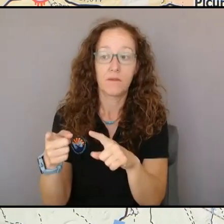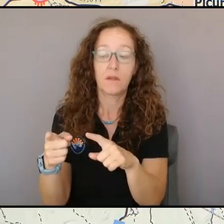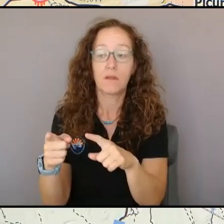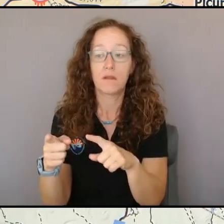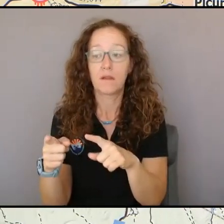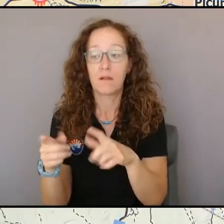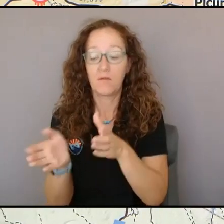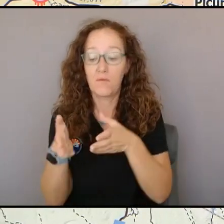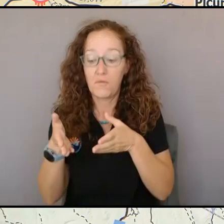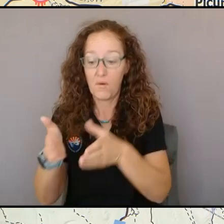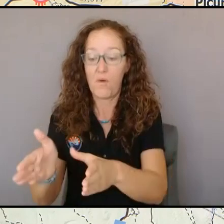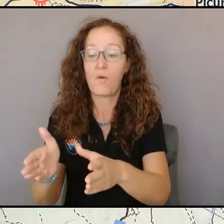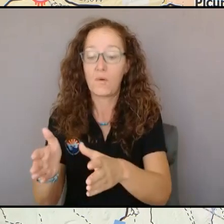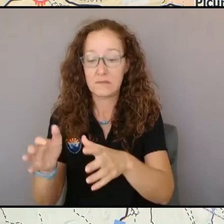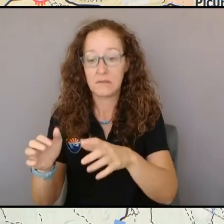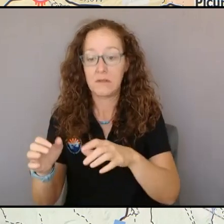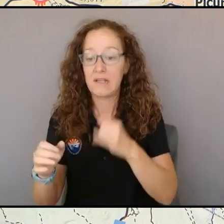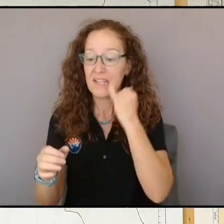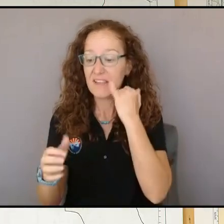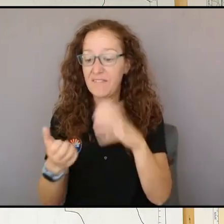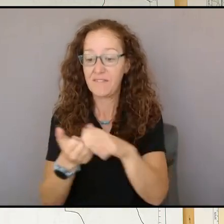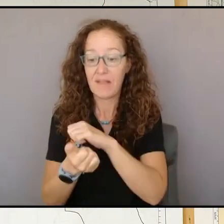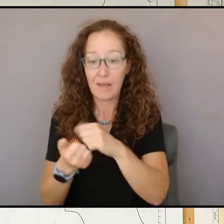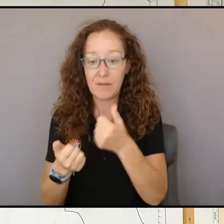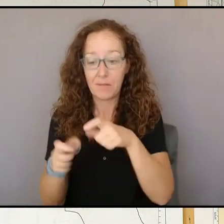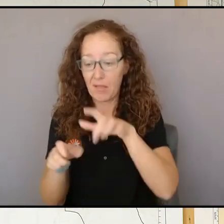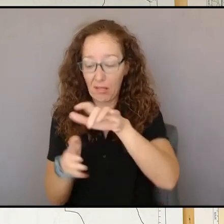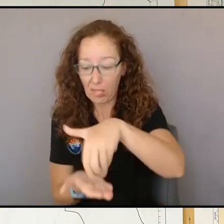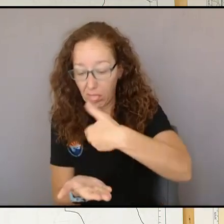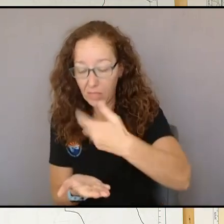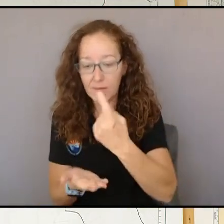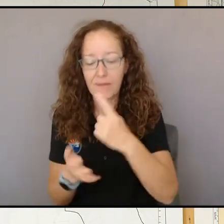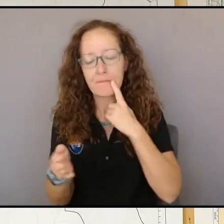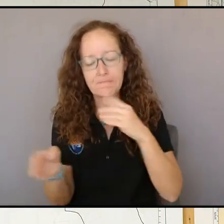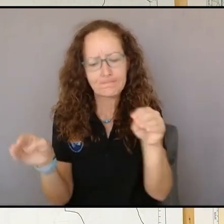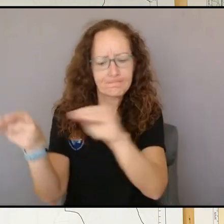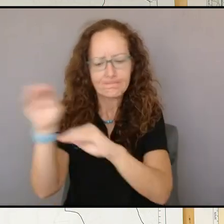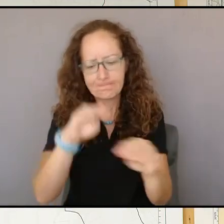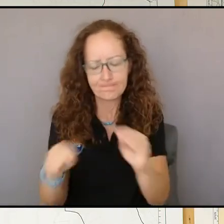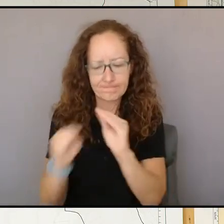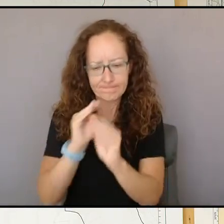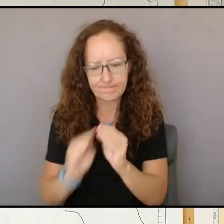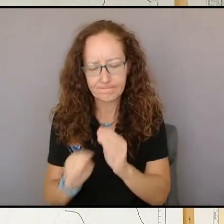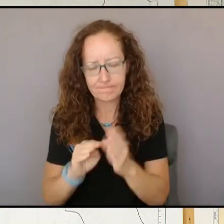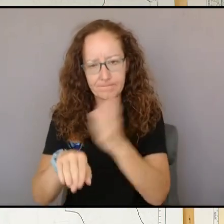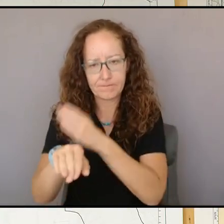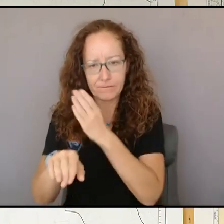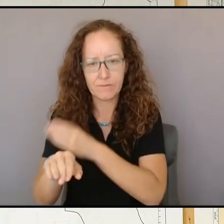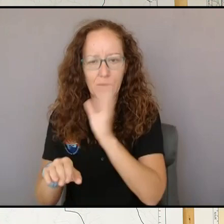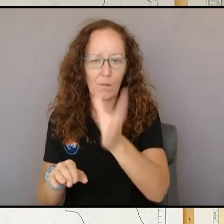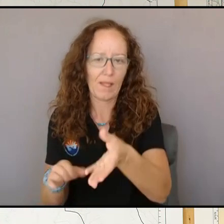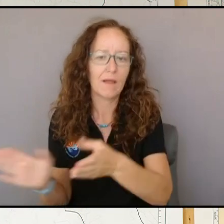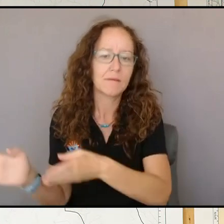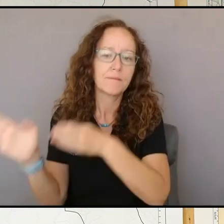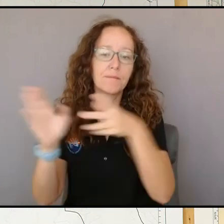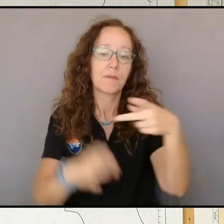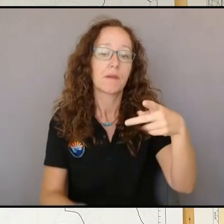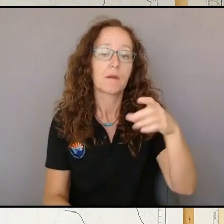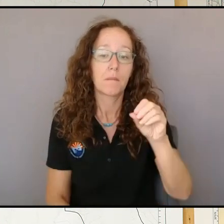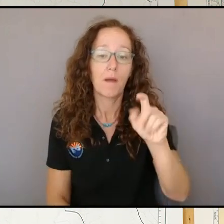along the road system. Going up into the Pot Creek area, we